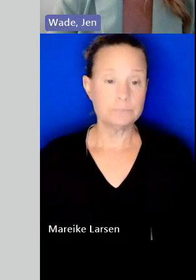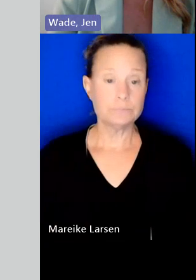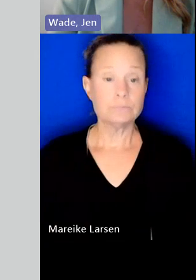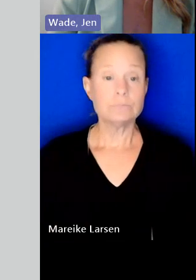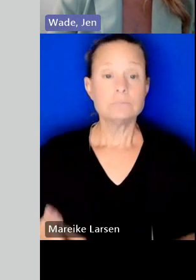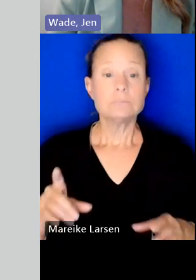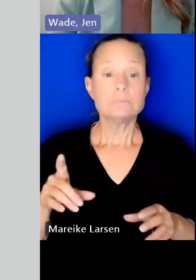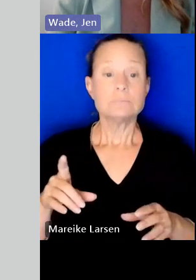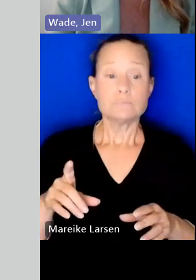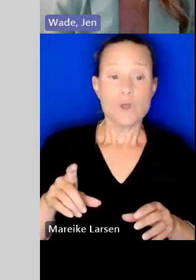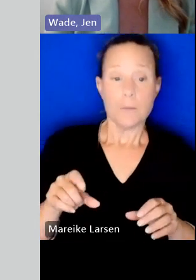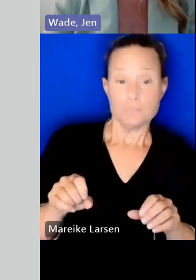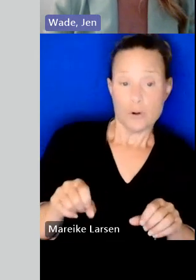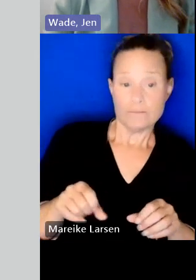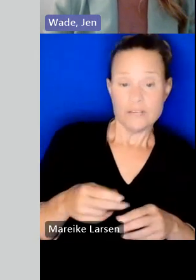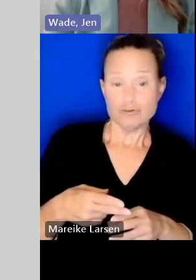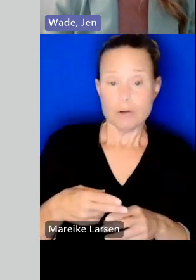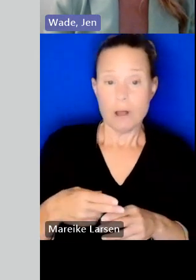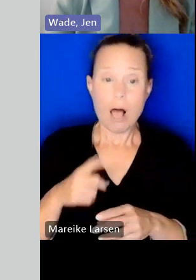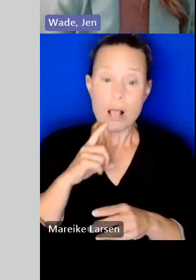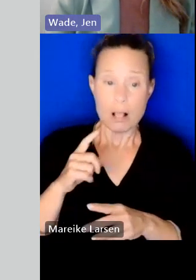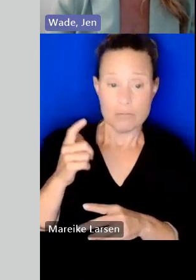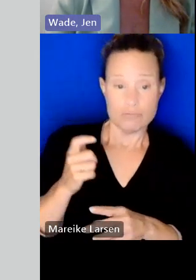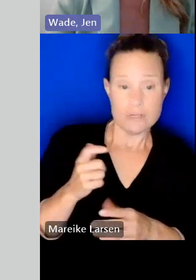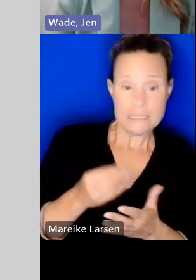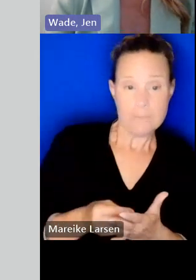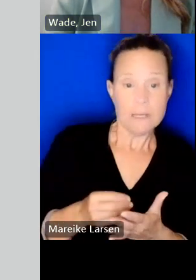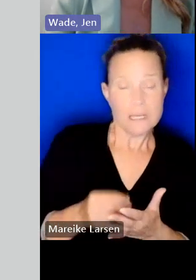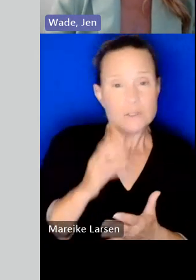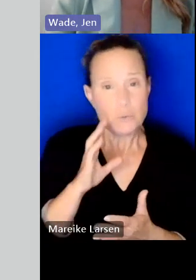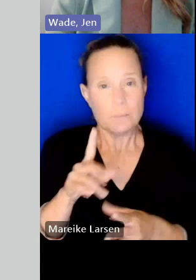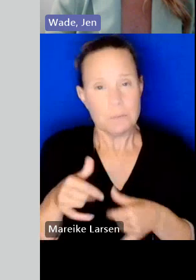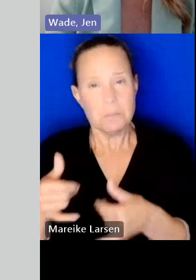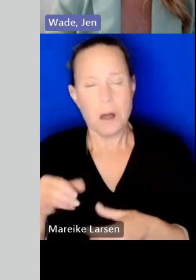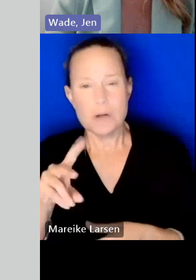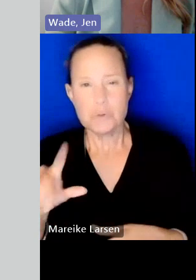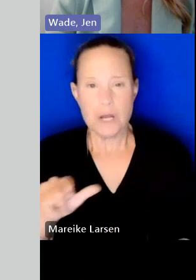Provisional sub recipients will be notified of awards on July 28th with